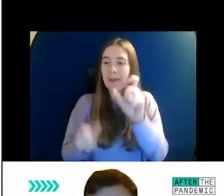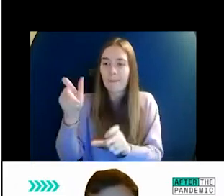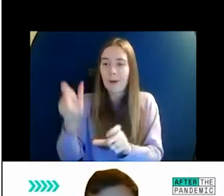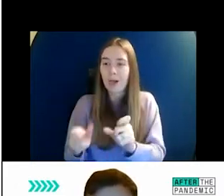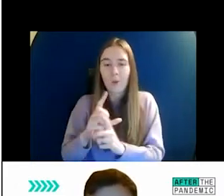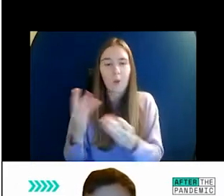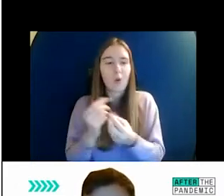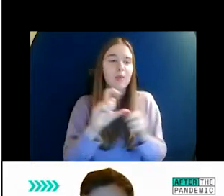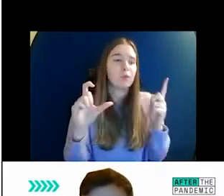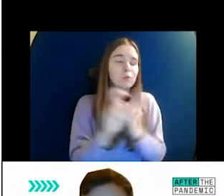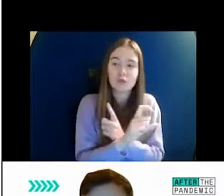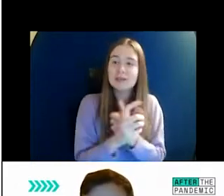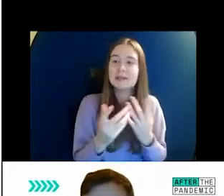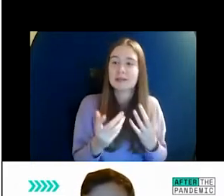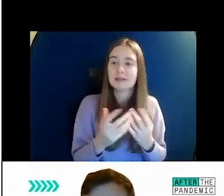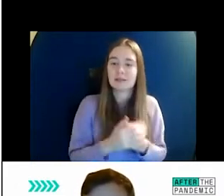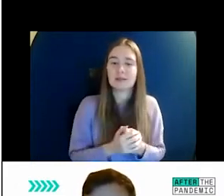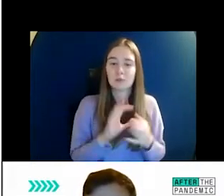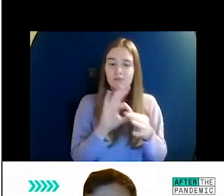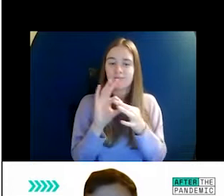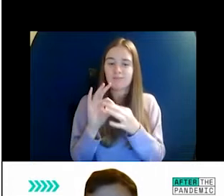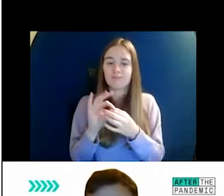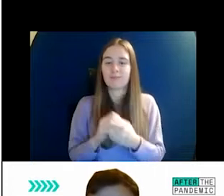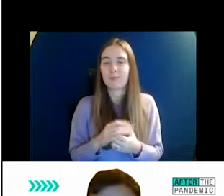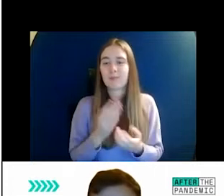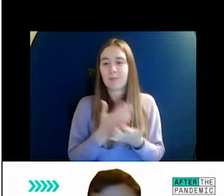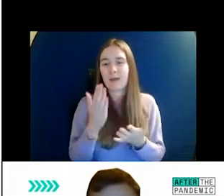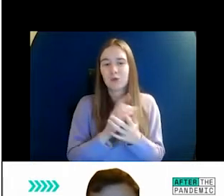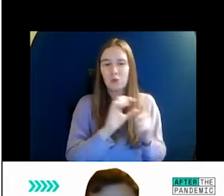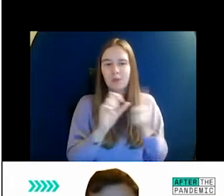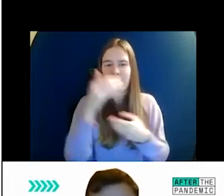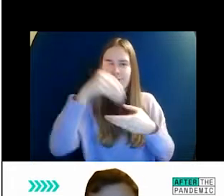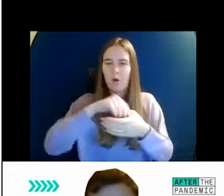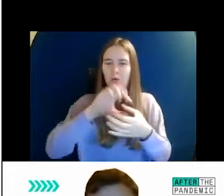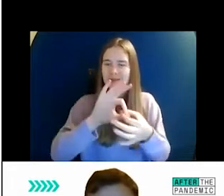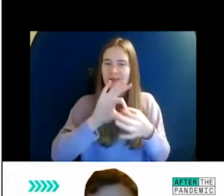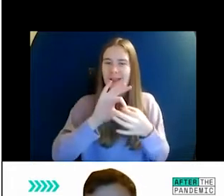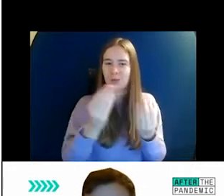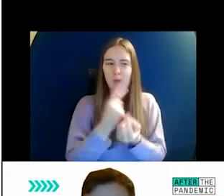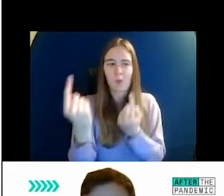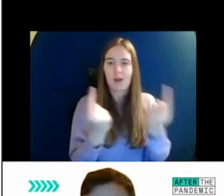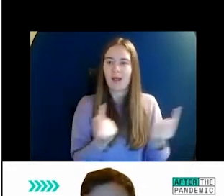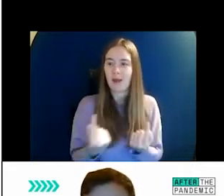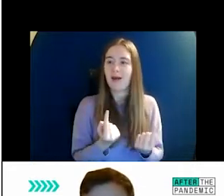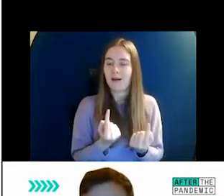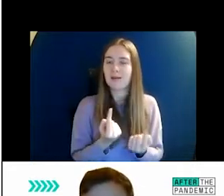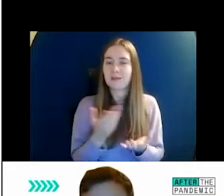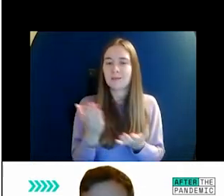or vice-versa, and involve them and engage them with each other as part of the process.